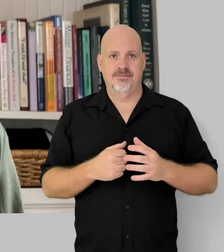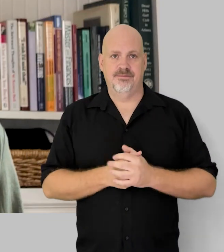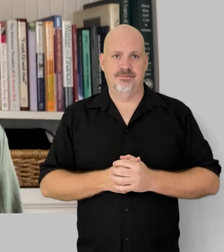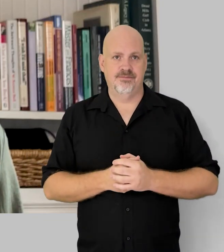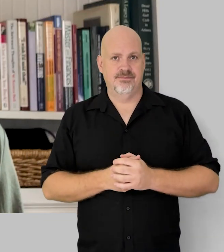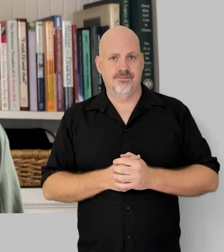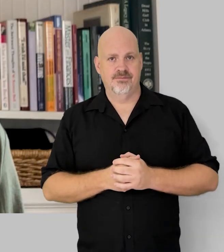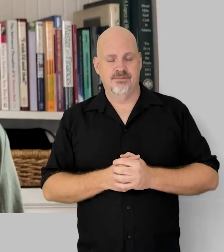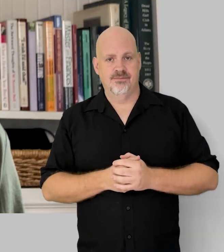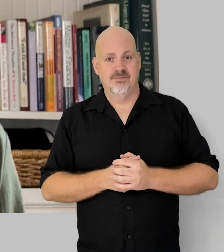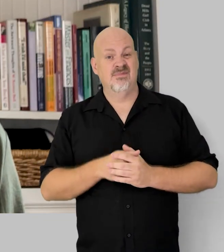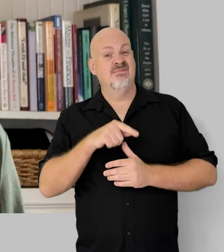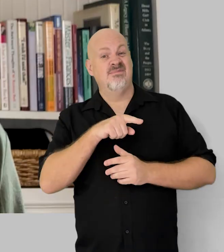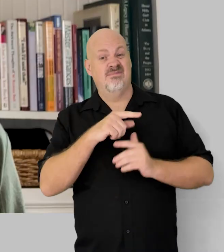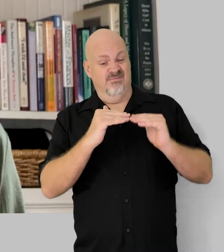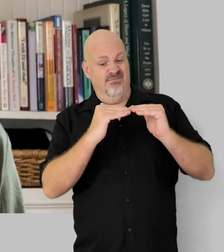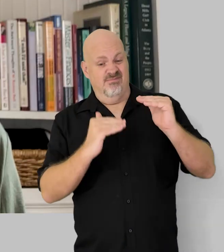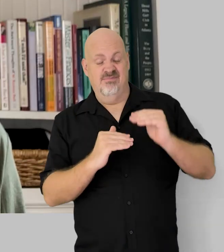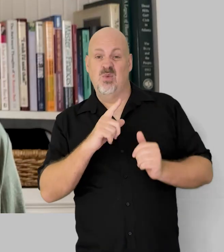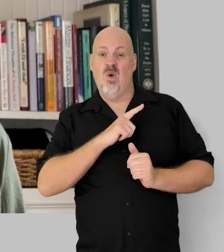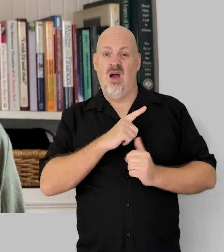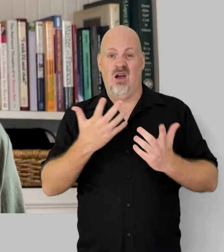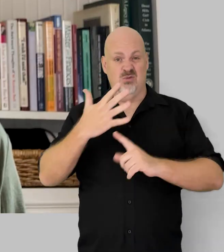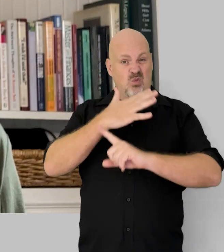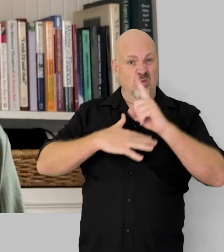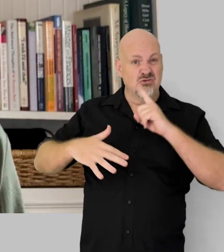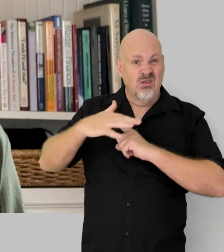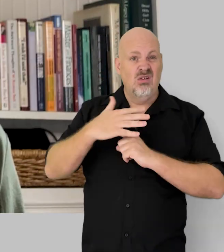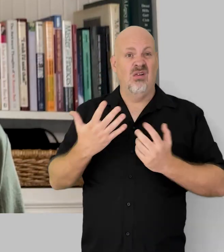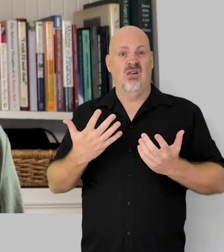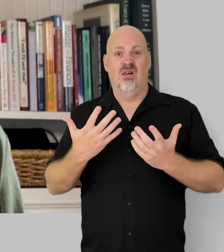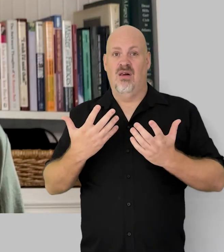Cardiovascular disease also can trigger mental disorders,